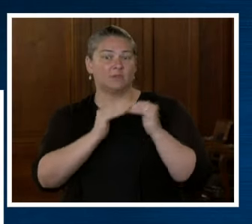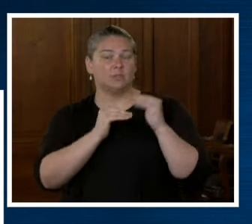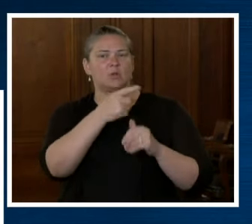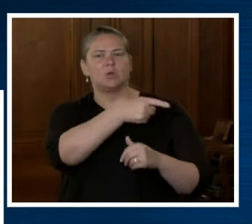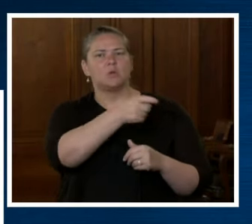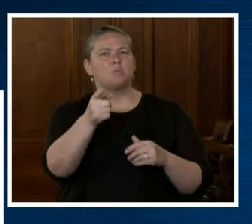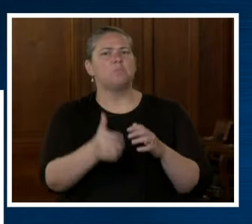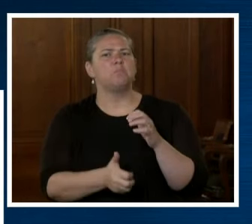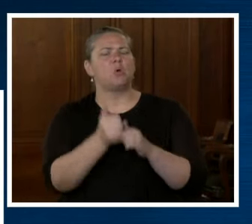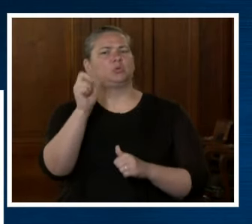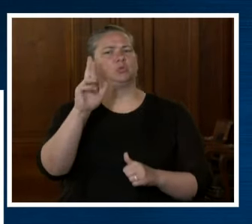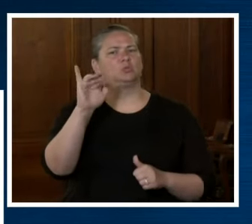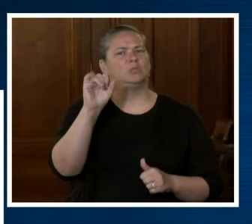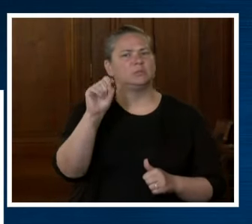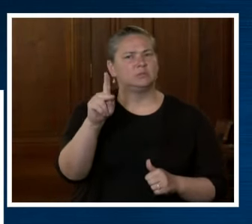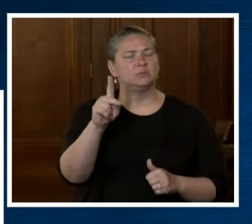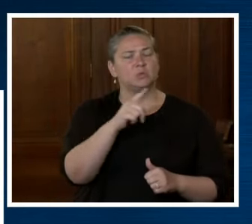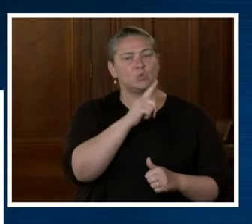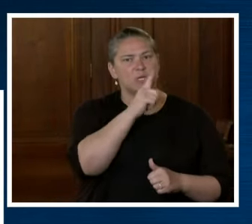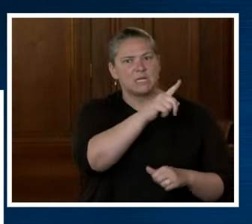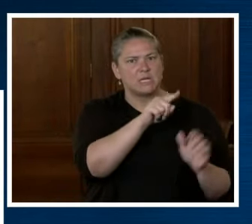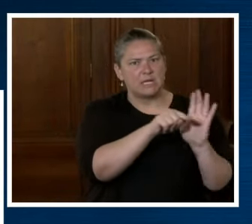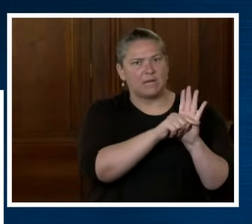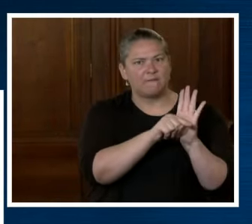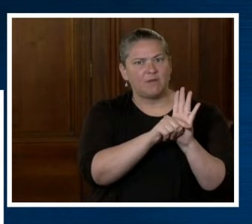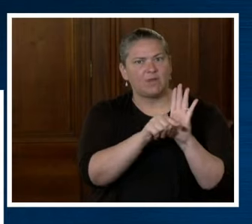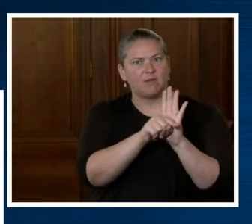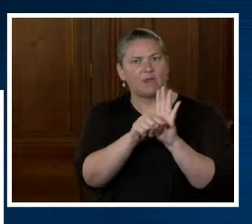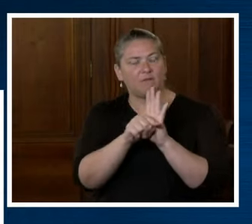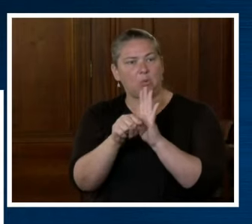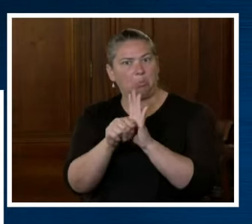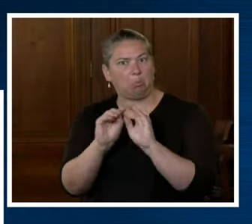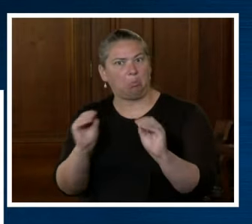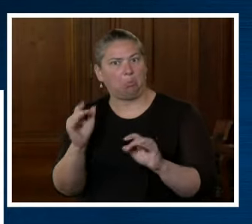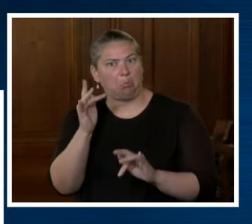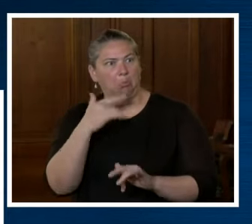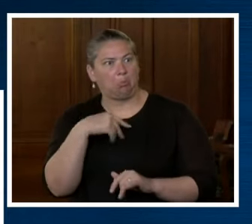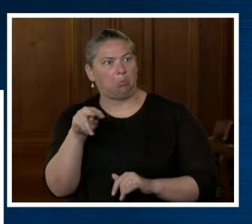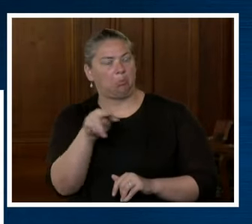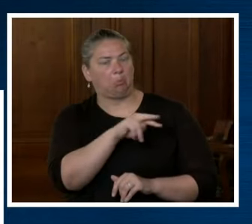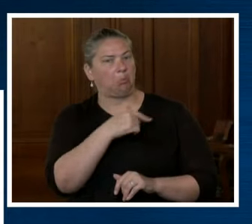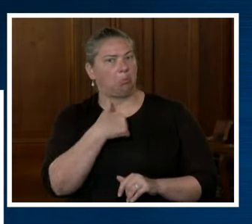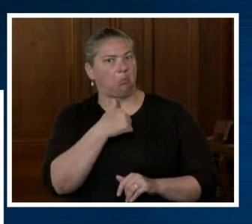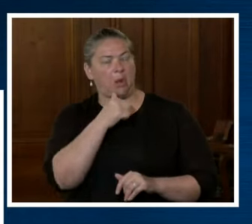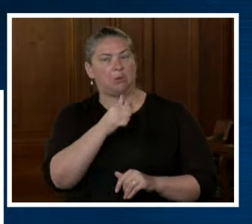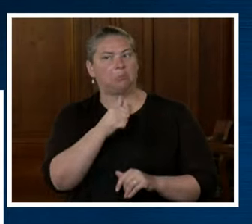THE NURSING HOME TESTING, TESTING FOR HOSPITALS AND LOCAL HEALTH DEPARTMENTS AND ALSO